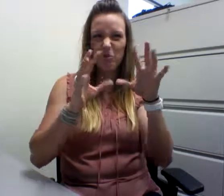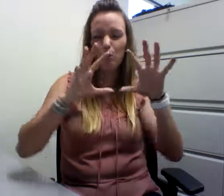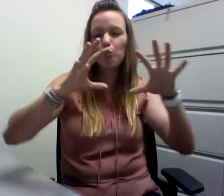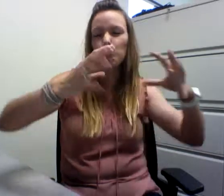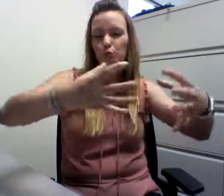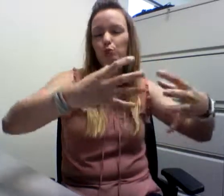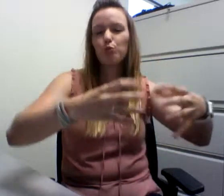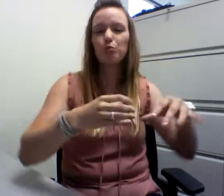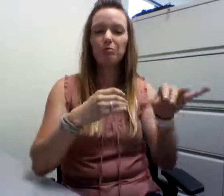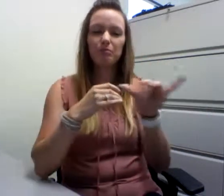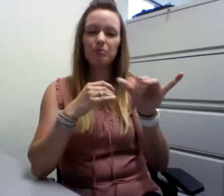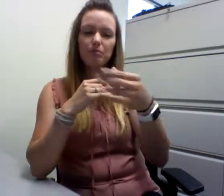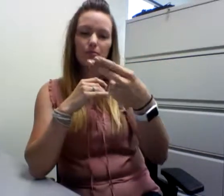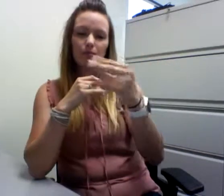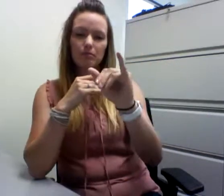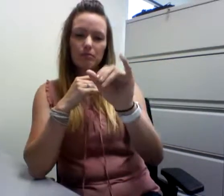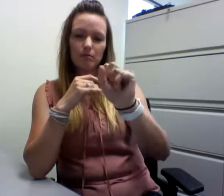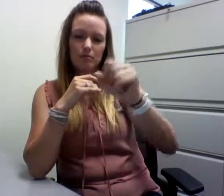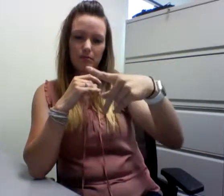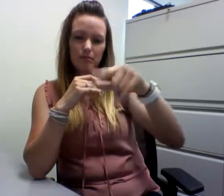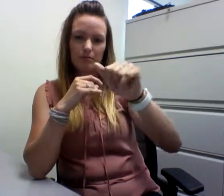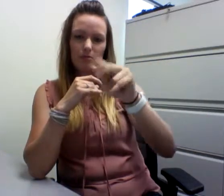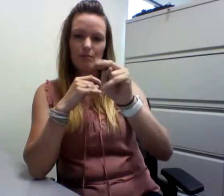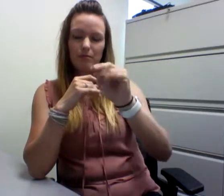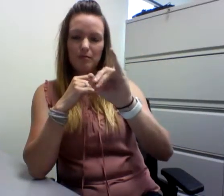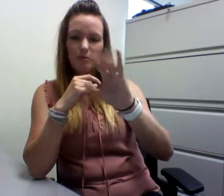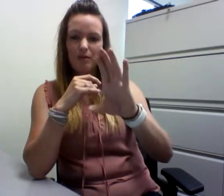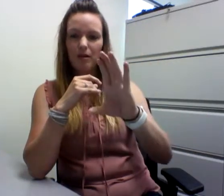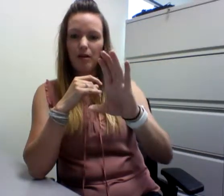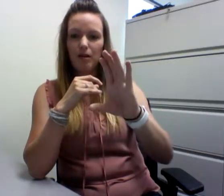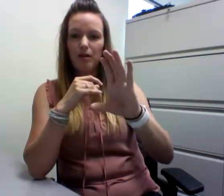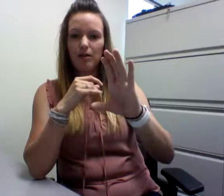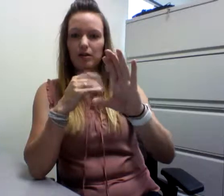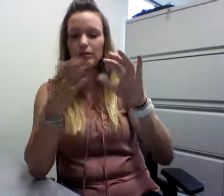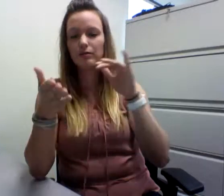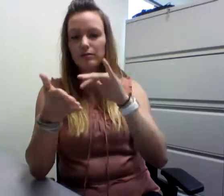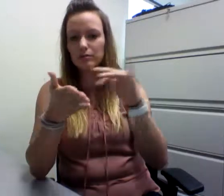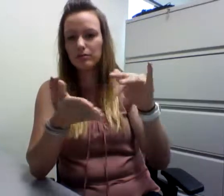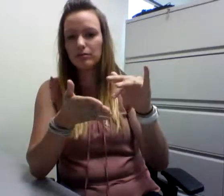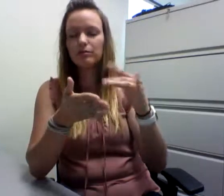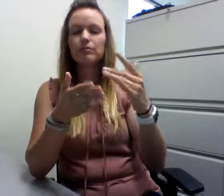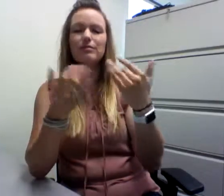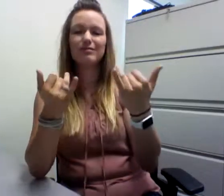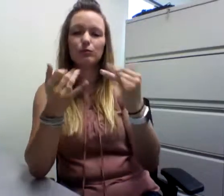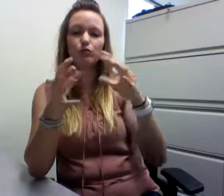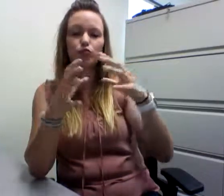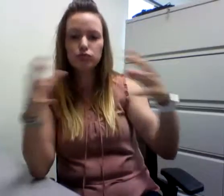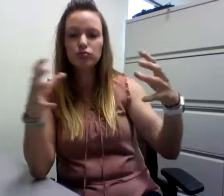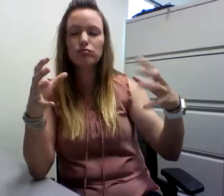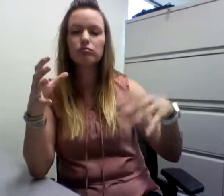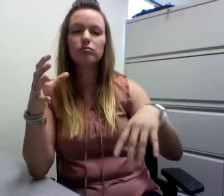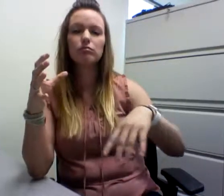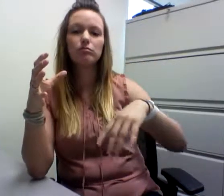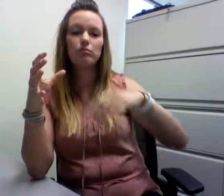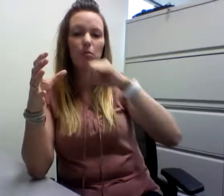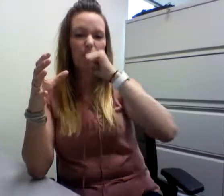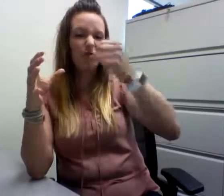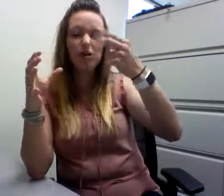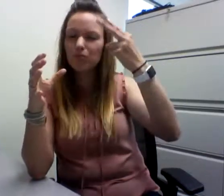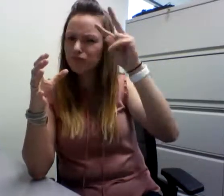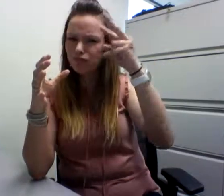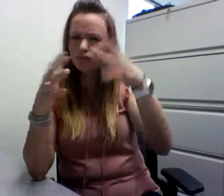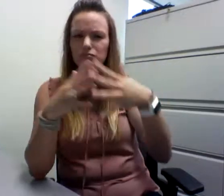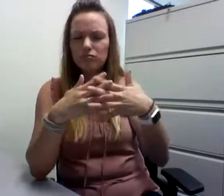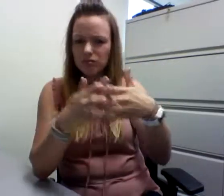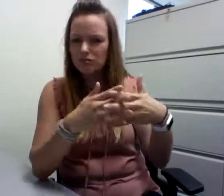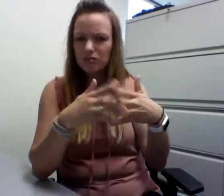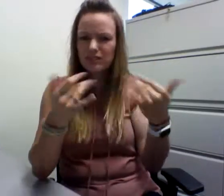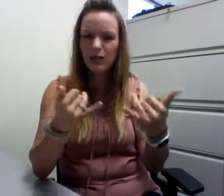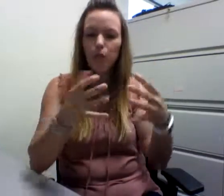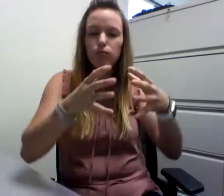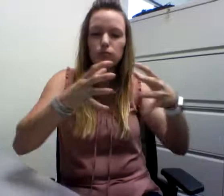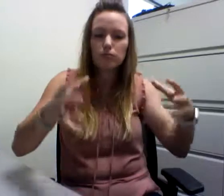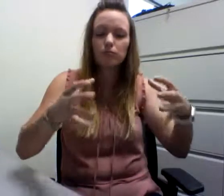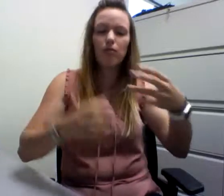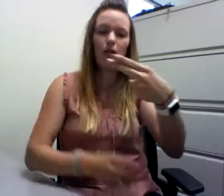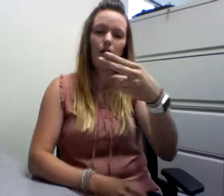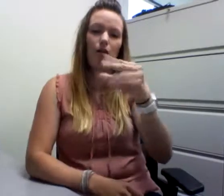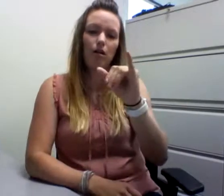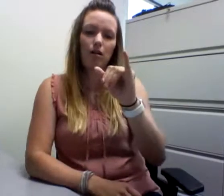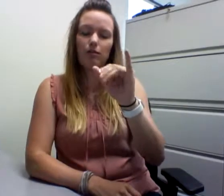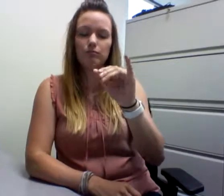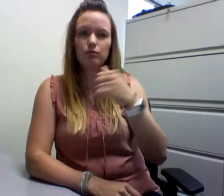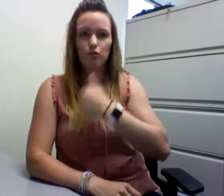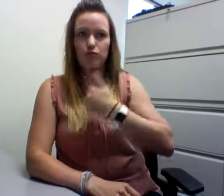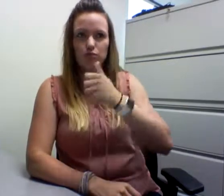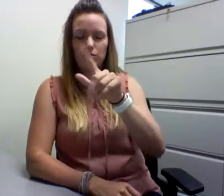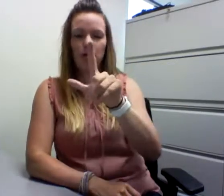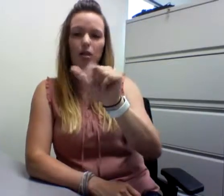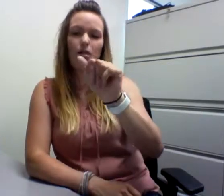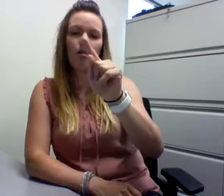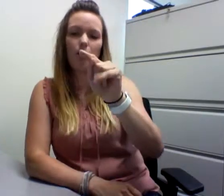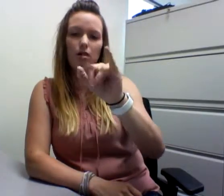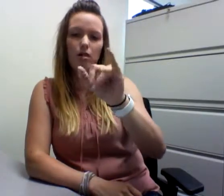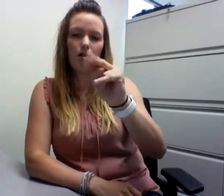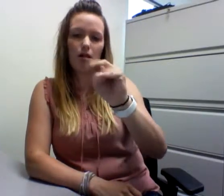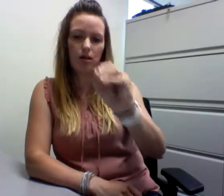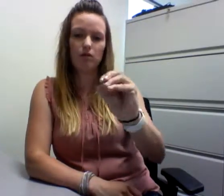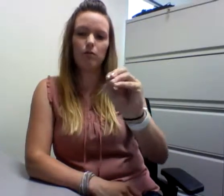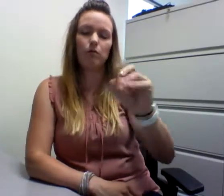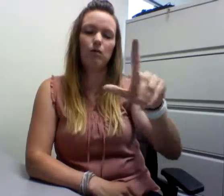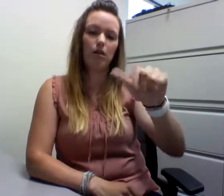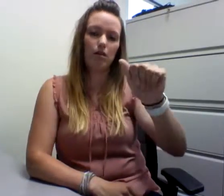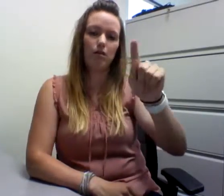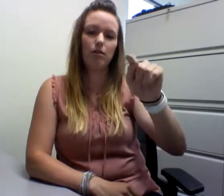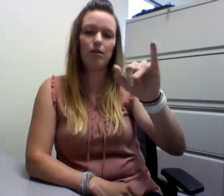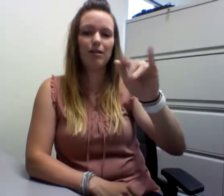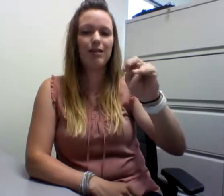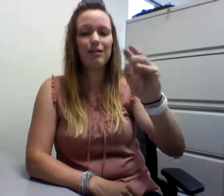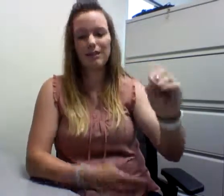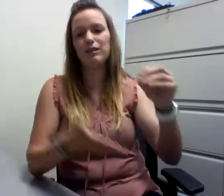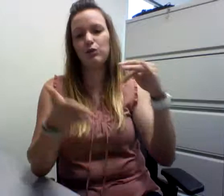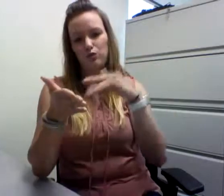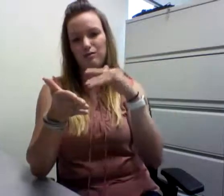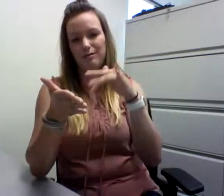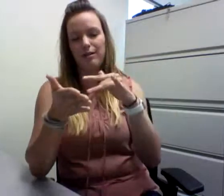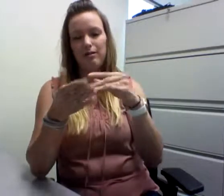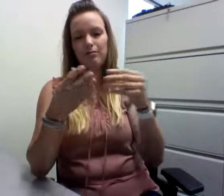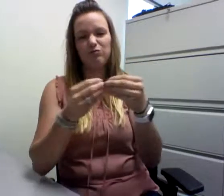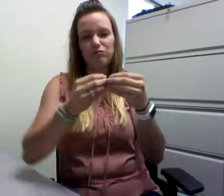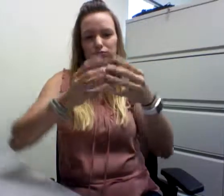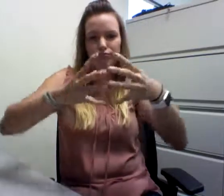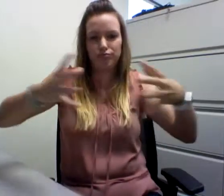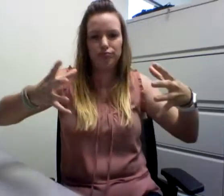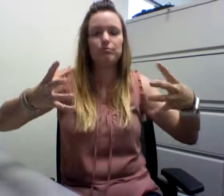Native Americans, Indians now more inclusive Mexican-American studies now called Latino/Latina